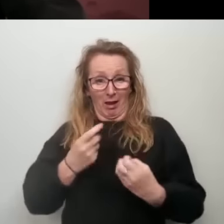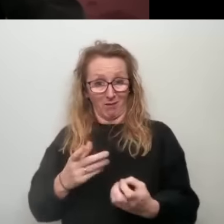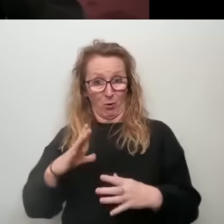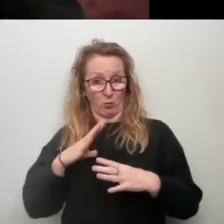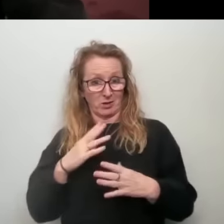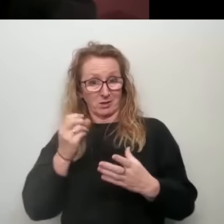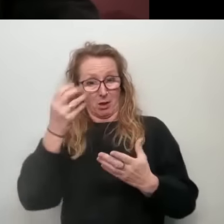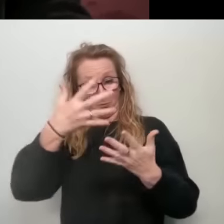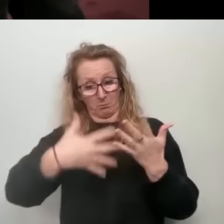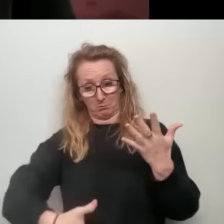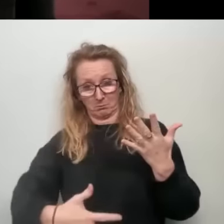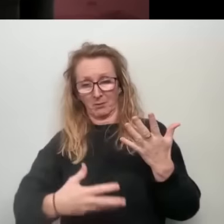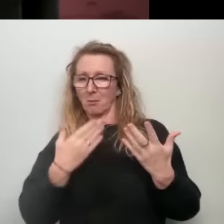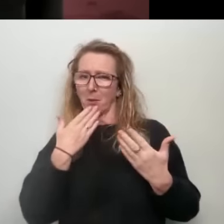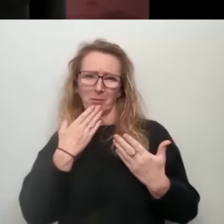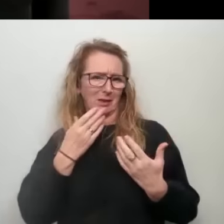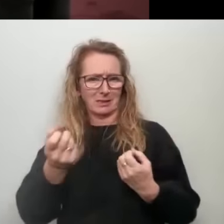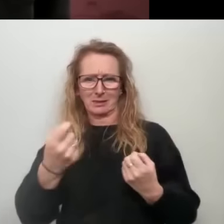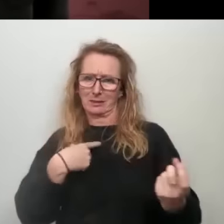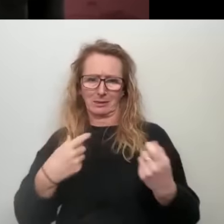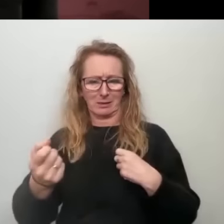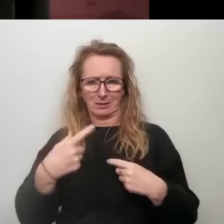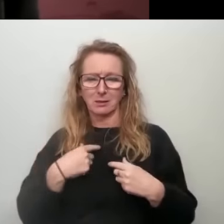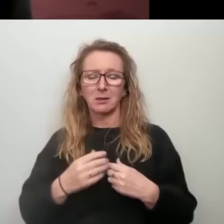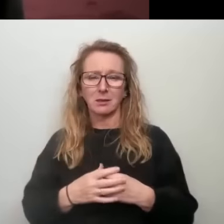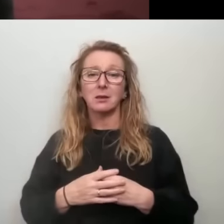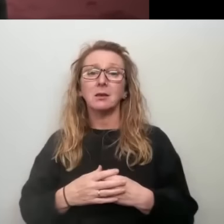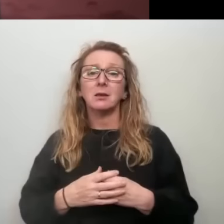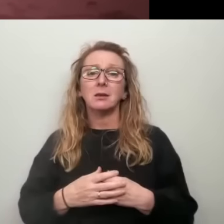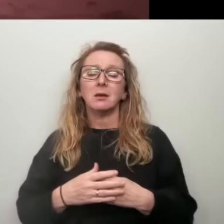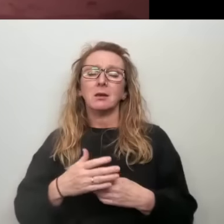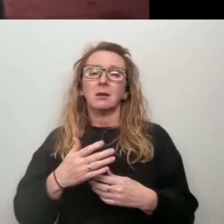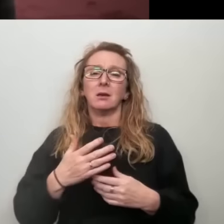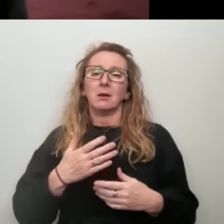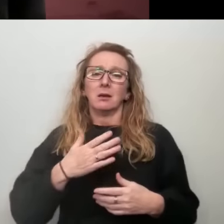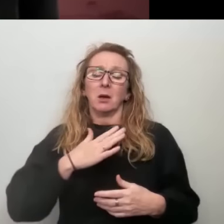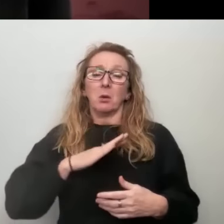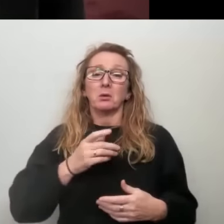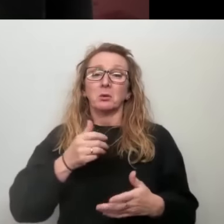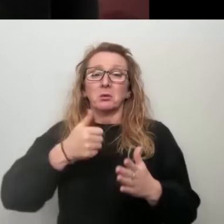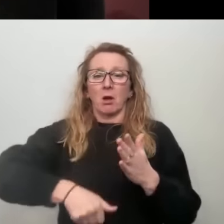Please keep them coming in. And I'd like to start off with a question from Marcus